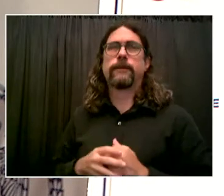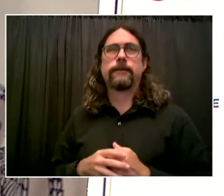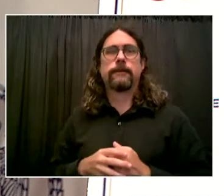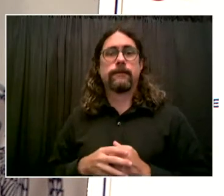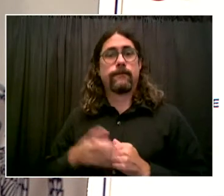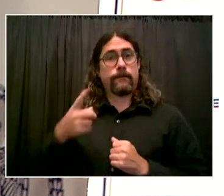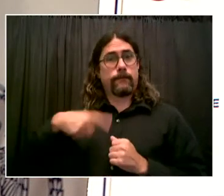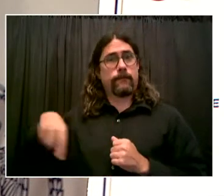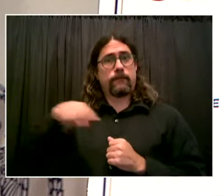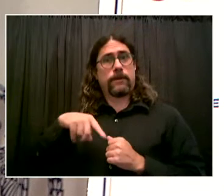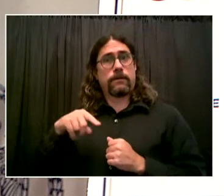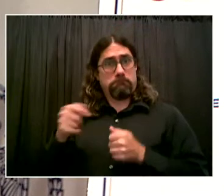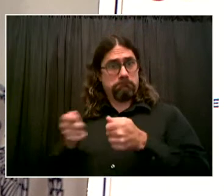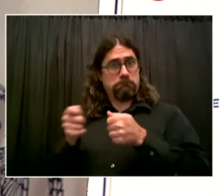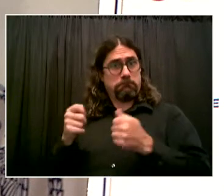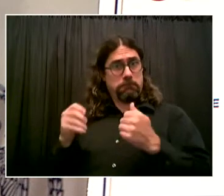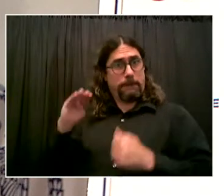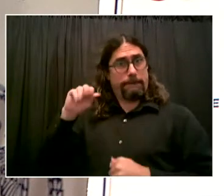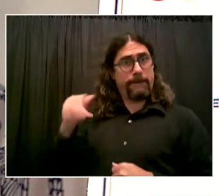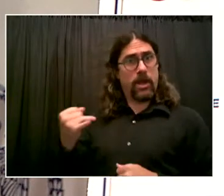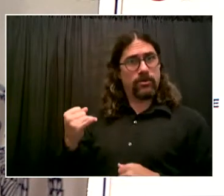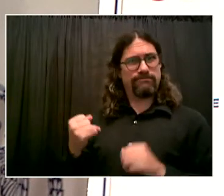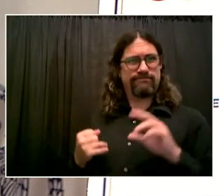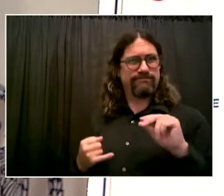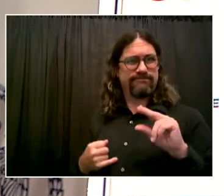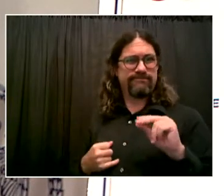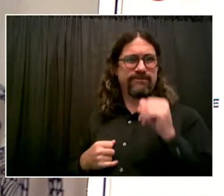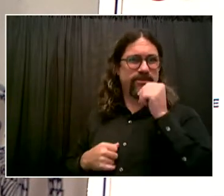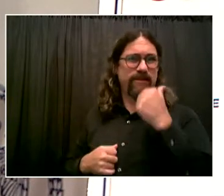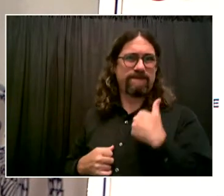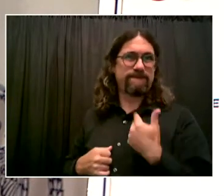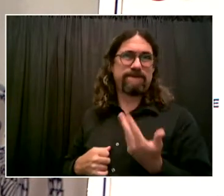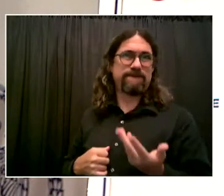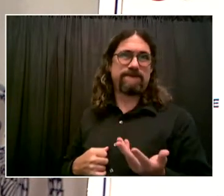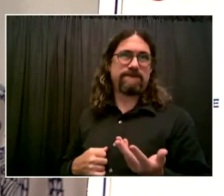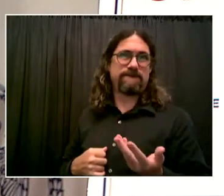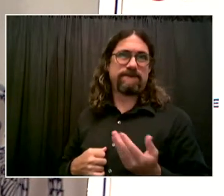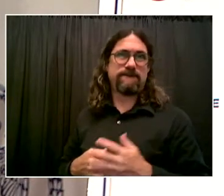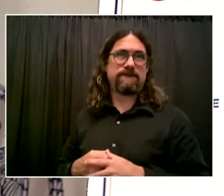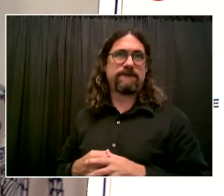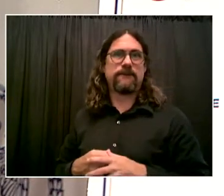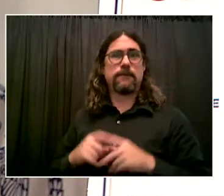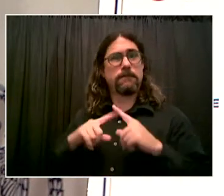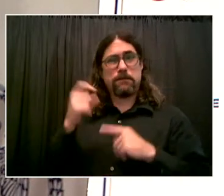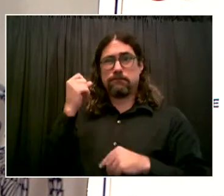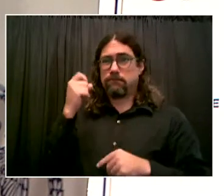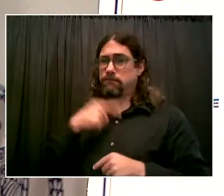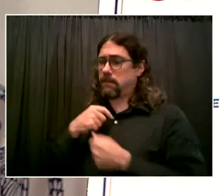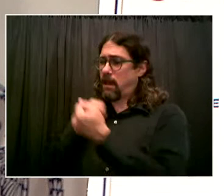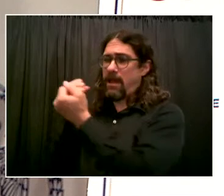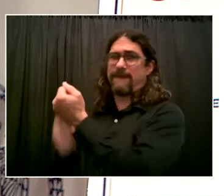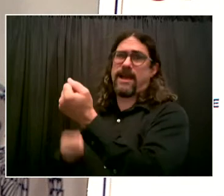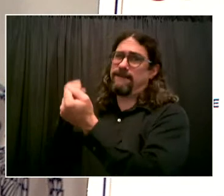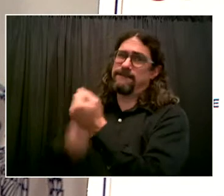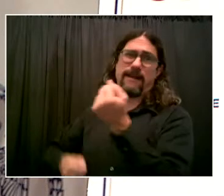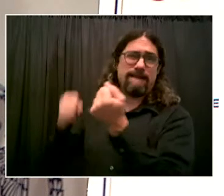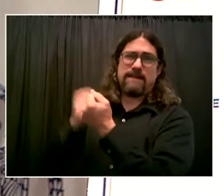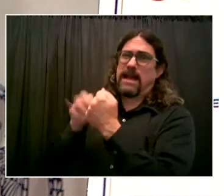BOARD. THEY ARE GOING TO BE PUSHING THIS INCESSANTLY. IT WAS ONE THING AGAIN WHEN THE